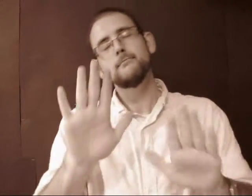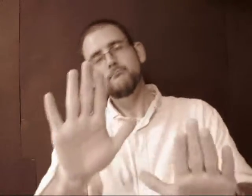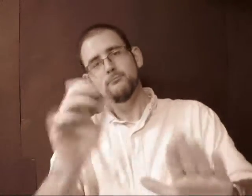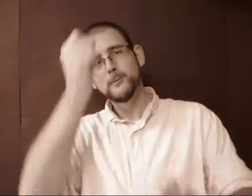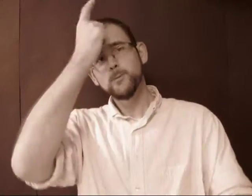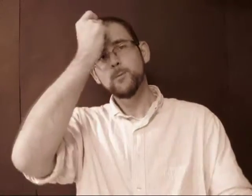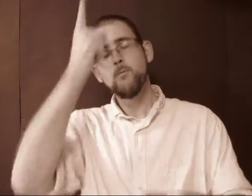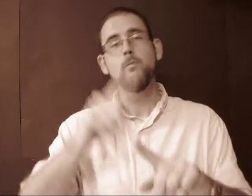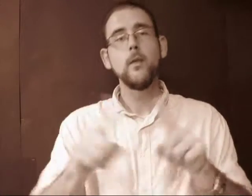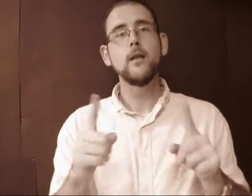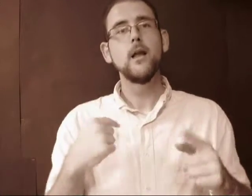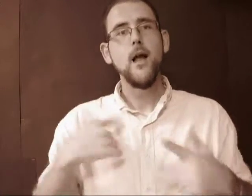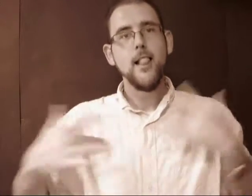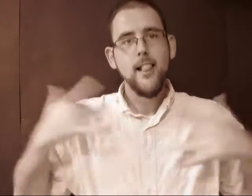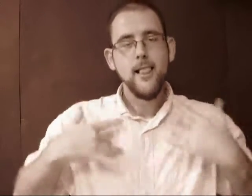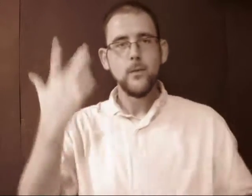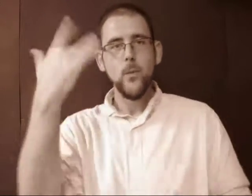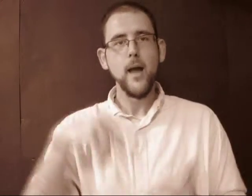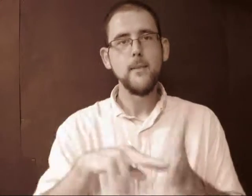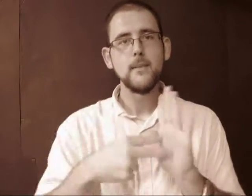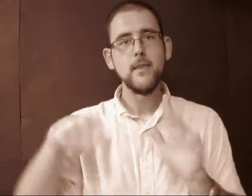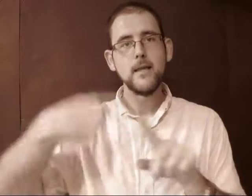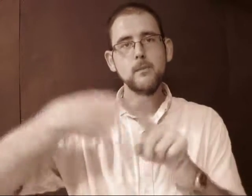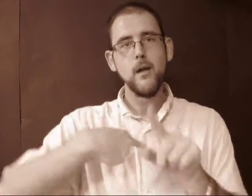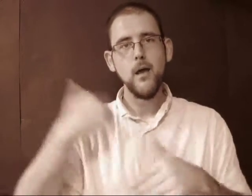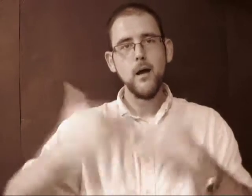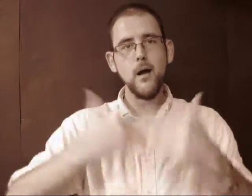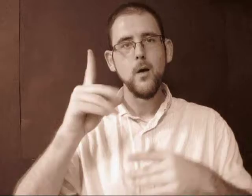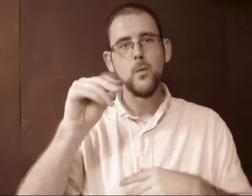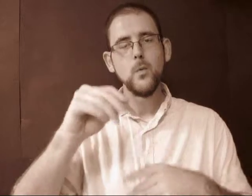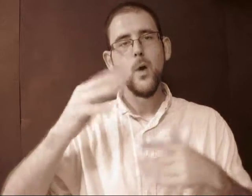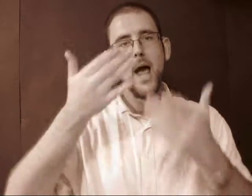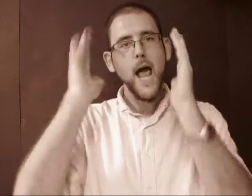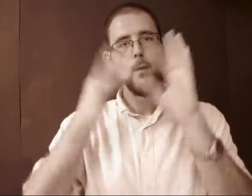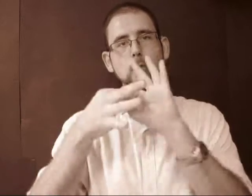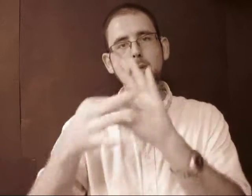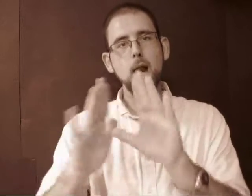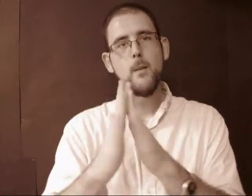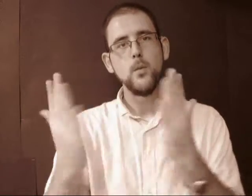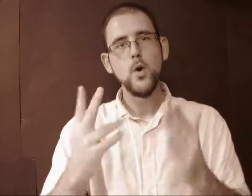I get it, but I'm excited because it means this month, I'll do Halloween book reviews,